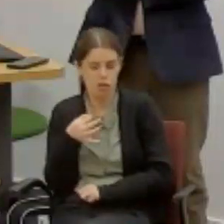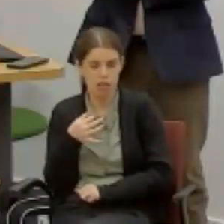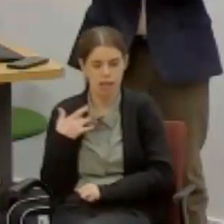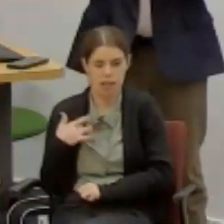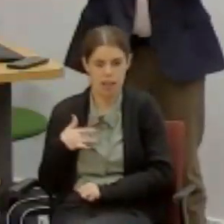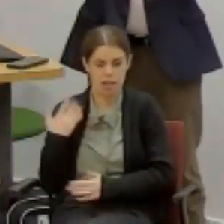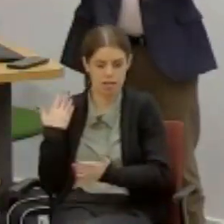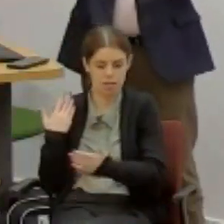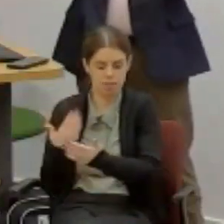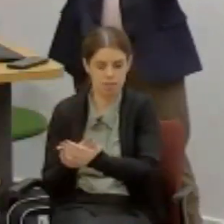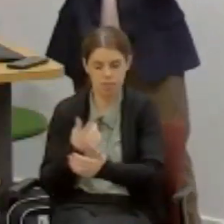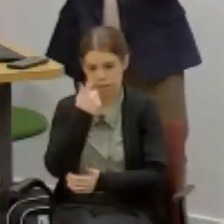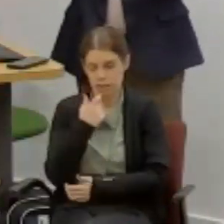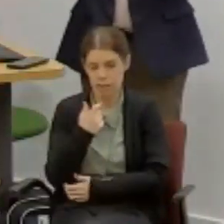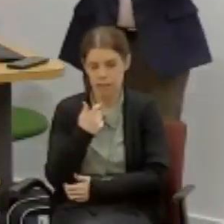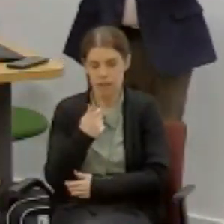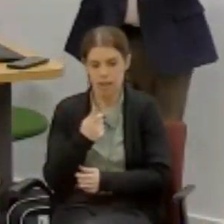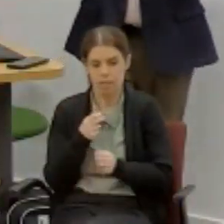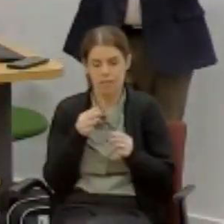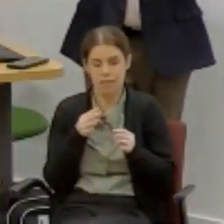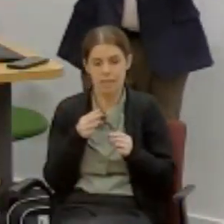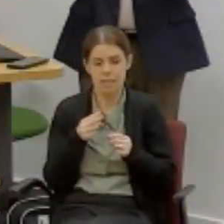What we do know is that people can have symptoms for months, and sometimes years after some